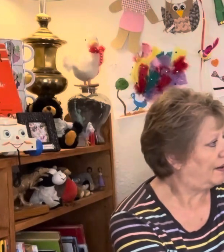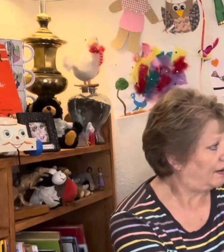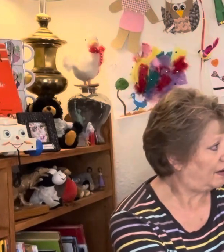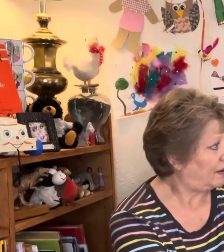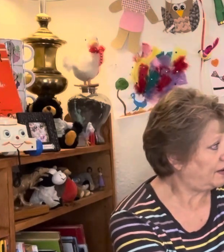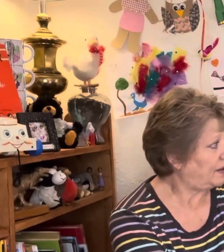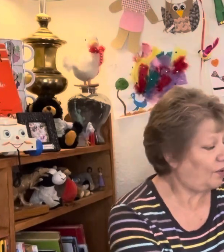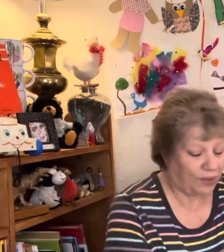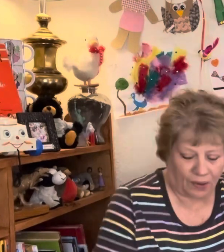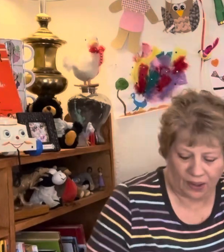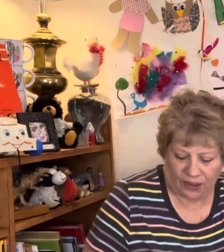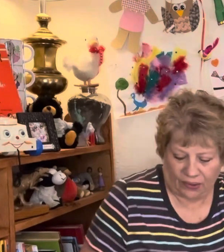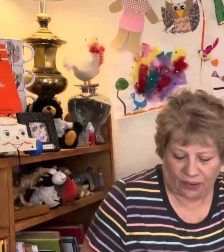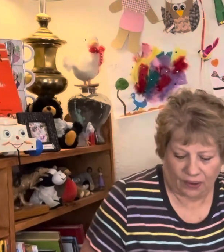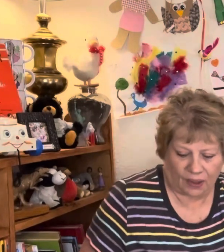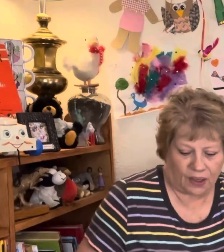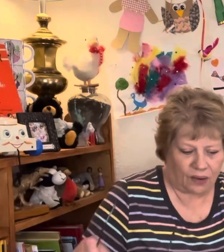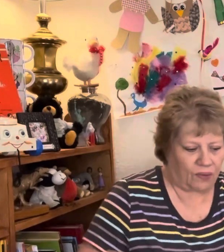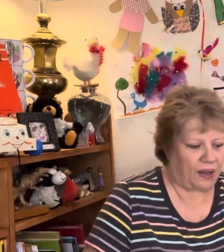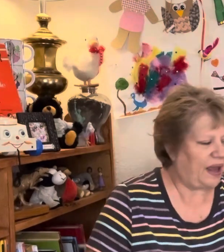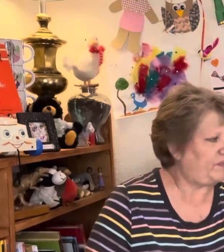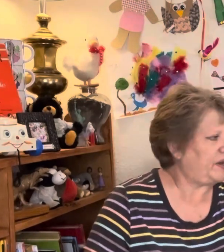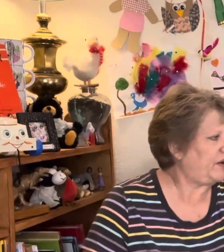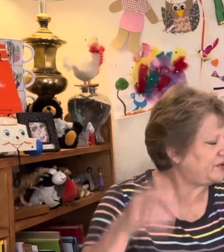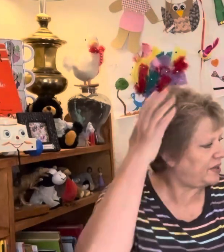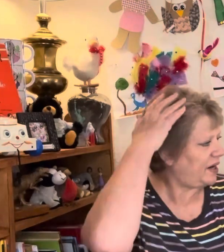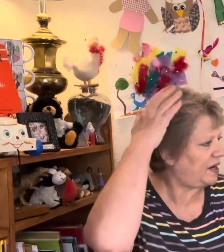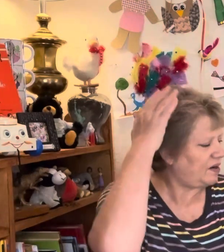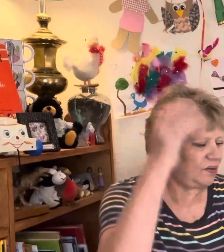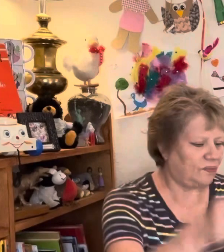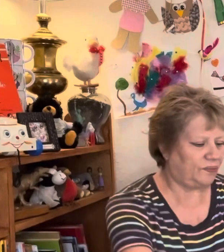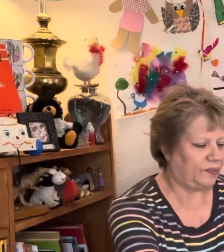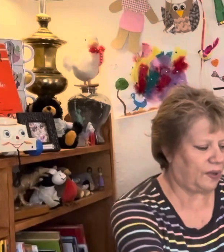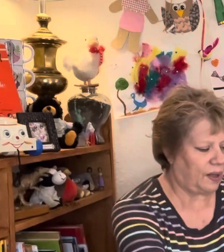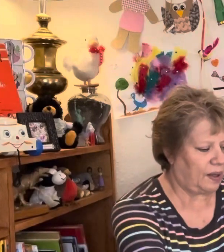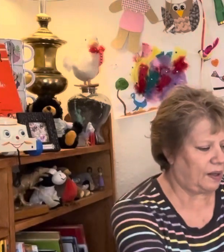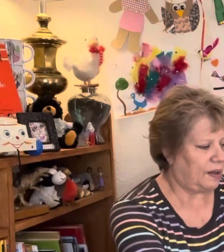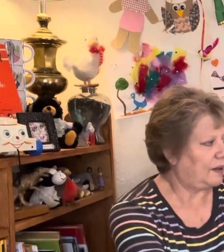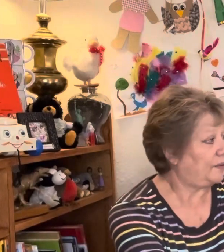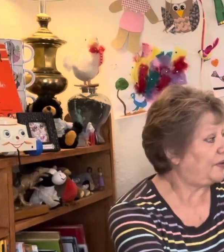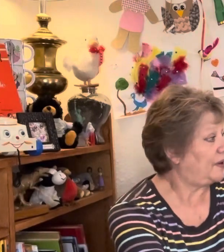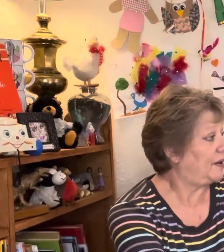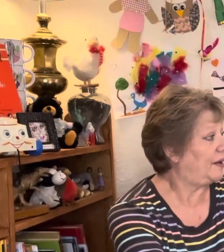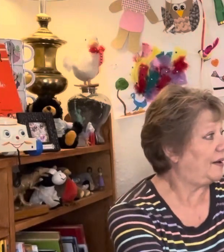hair. BARB: Yeah, no they're here. I know I have big hair today. I know. BUSTER: It looks good. I have little hair.